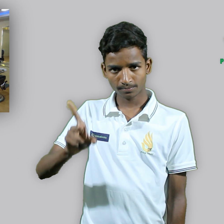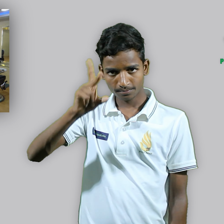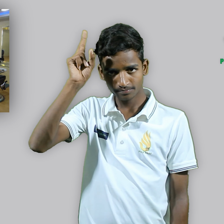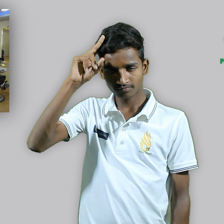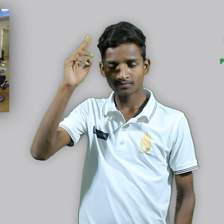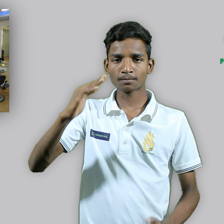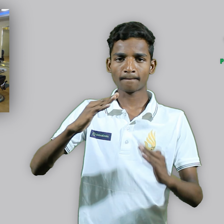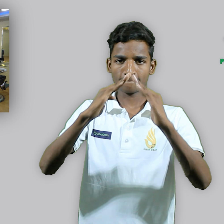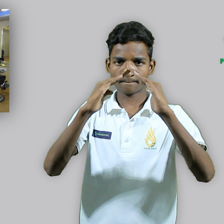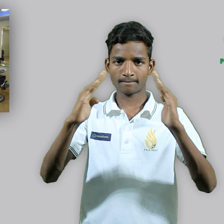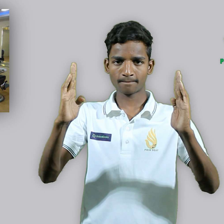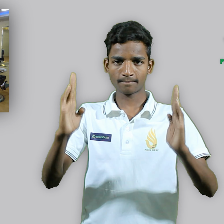Saloon